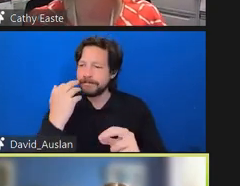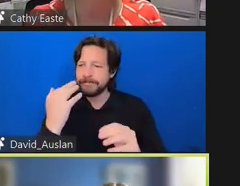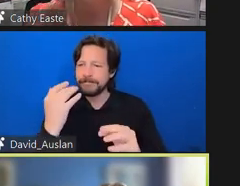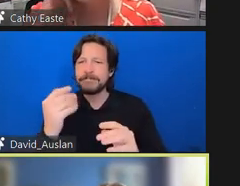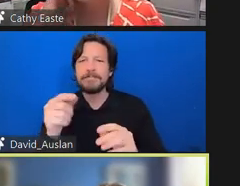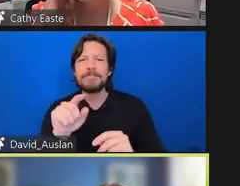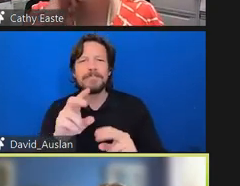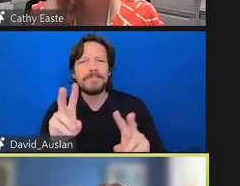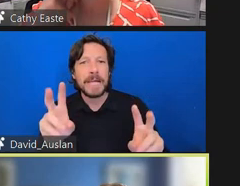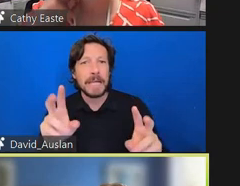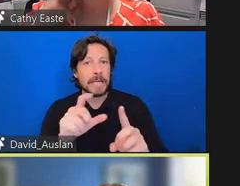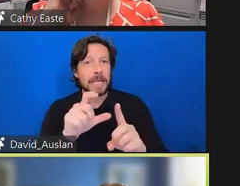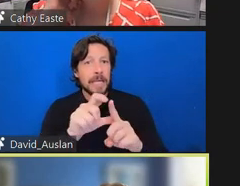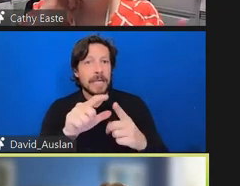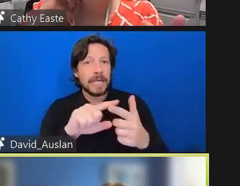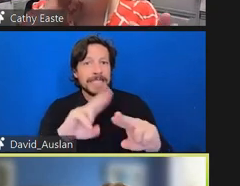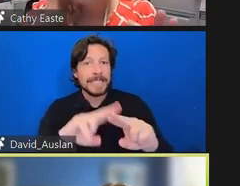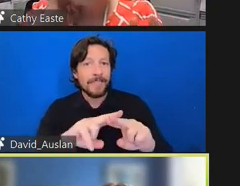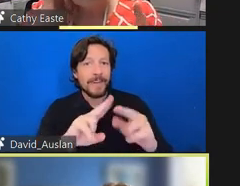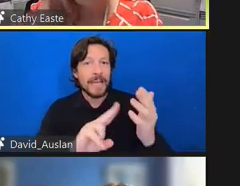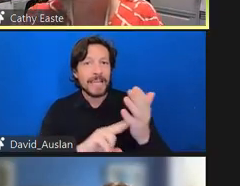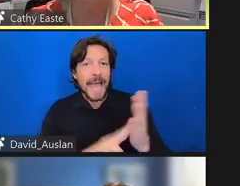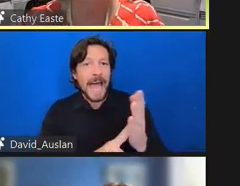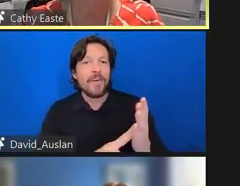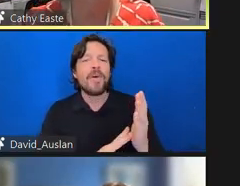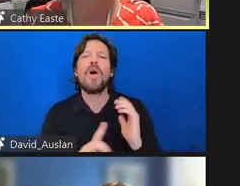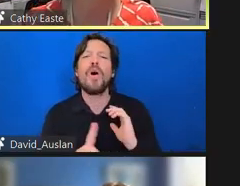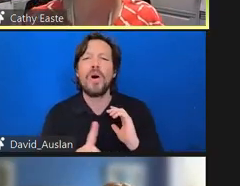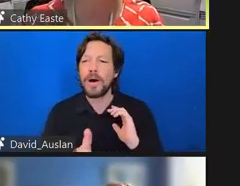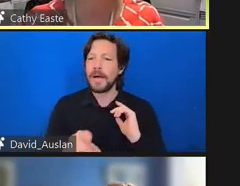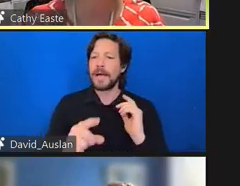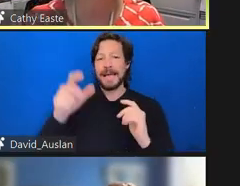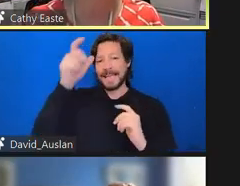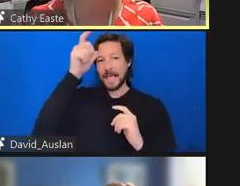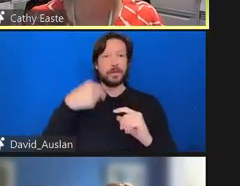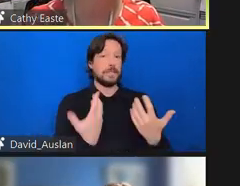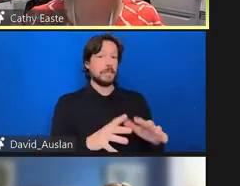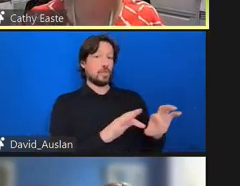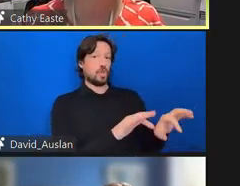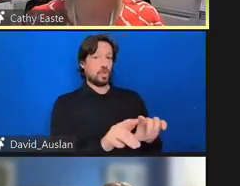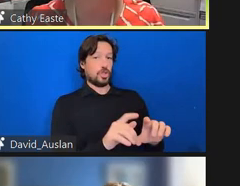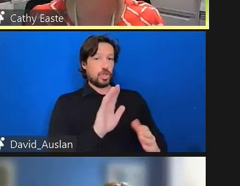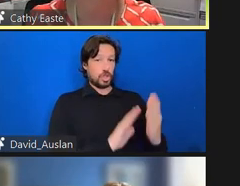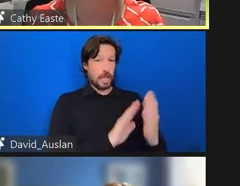the DeafNav or was that another app, Cathy? CATHY: Yeah, I've typed that into the chat- Great. CATHY: ... but it's MS Translator or it's an